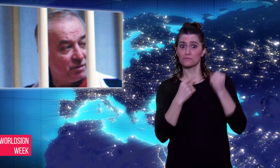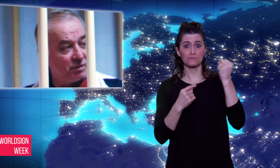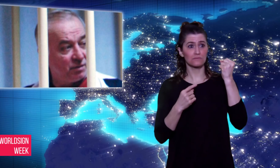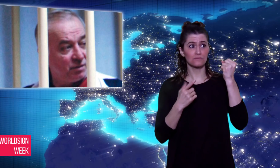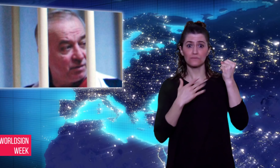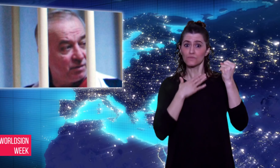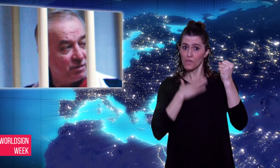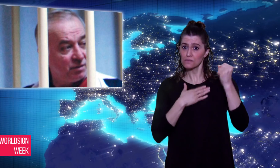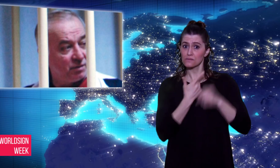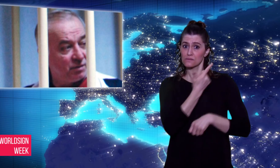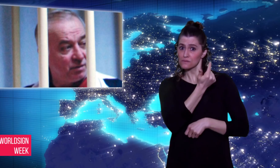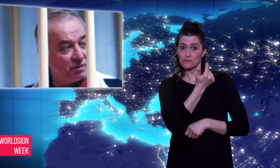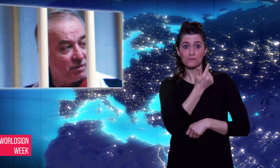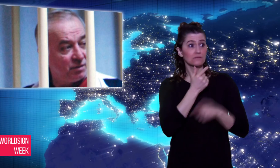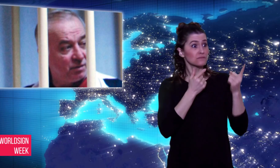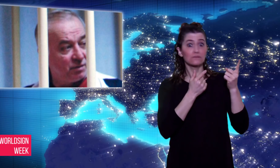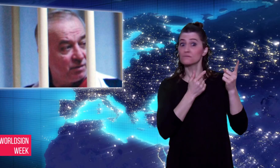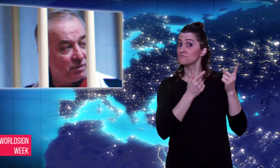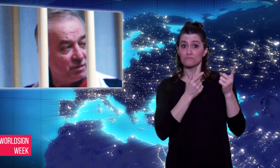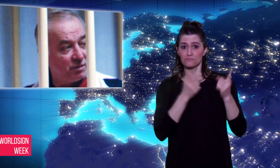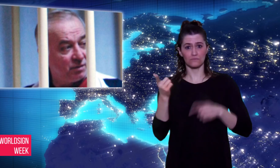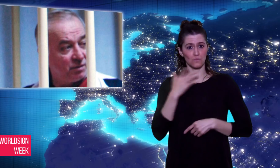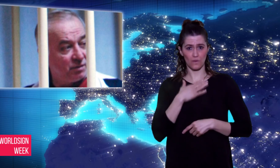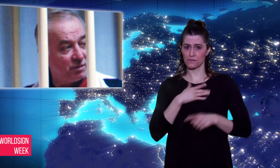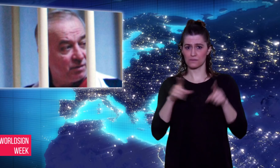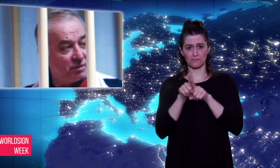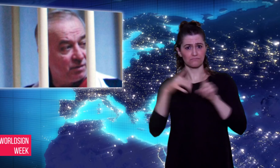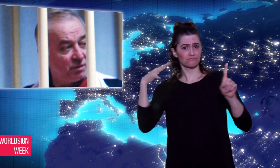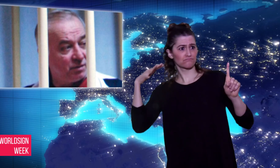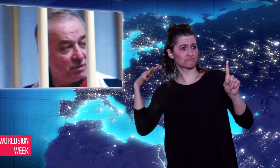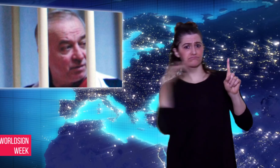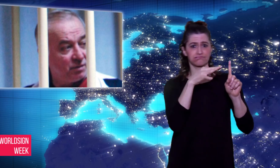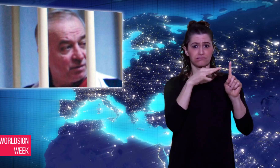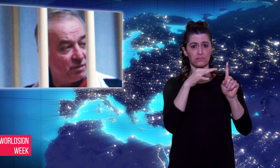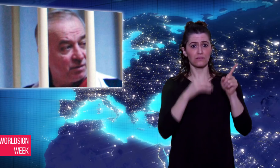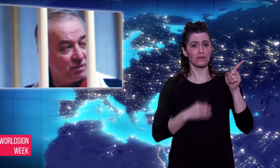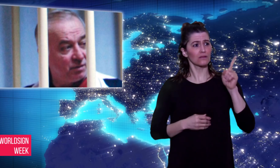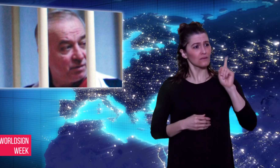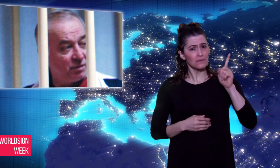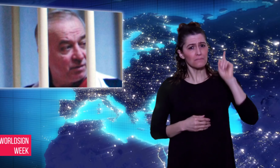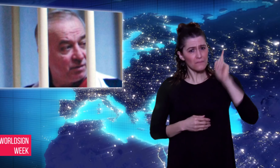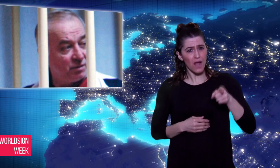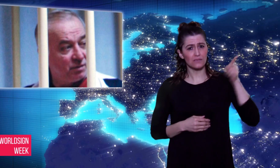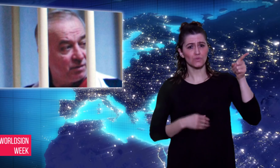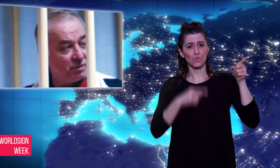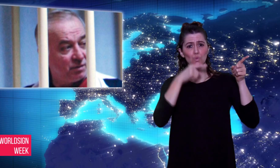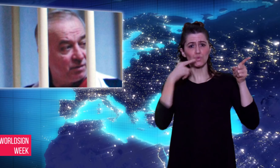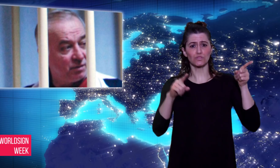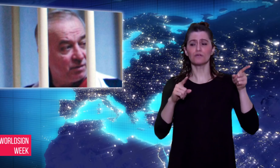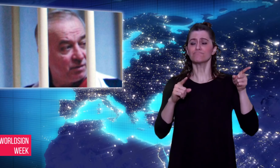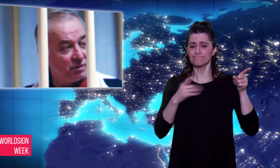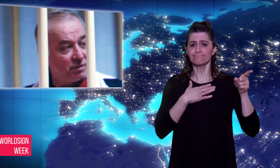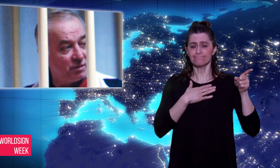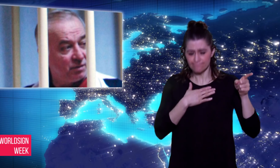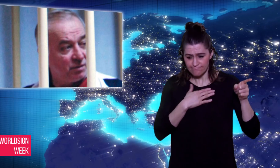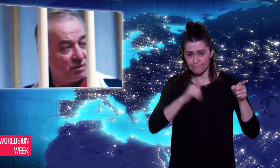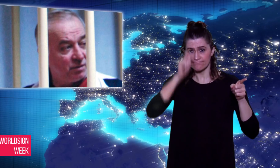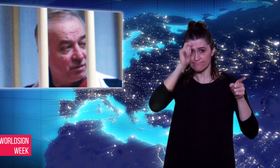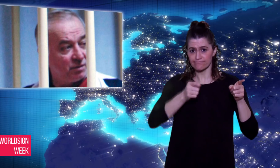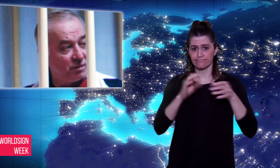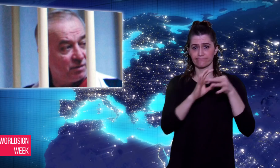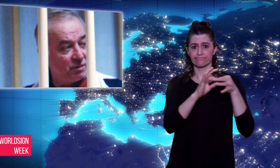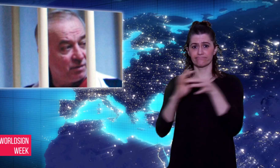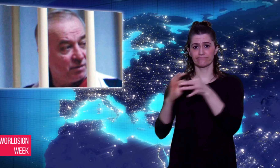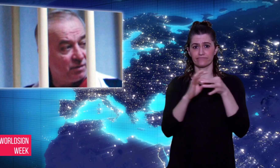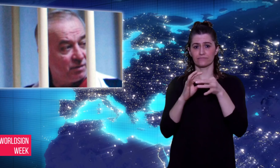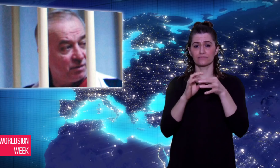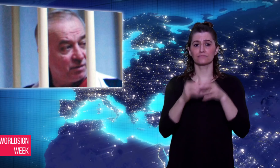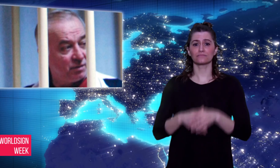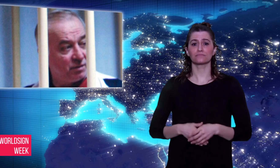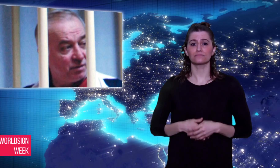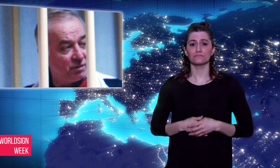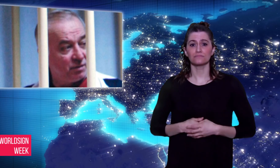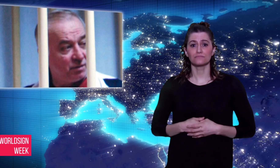if Russia refuses to cooperate. United